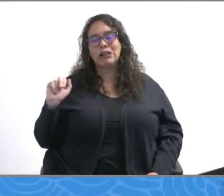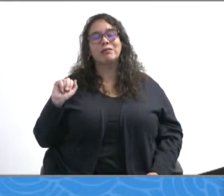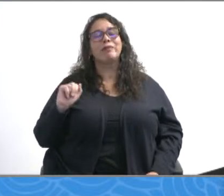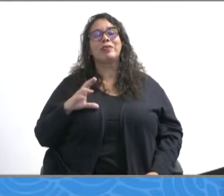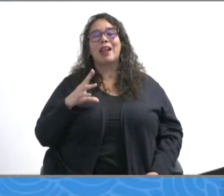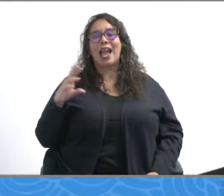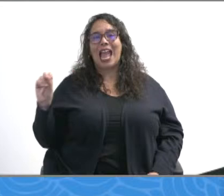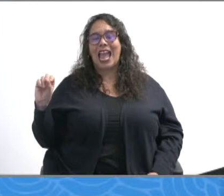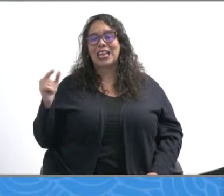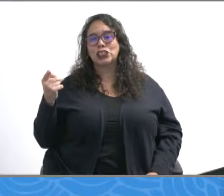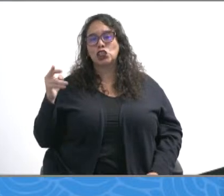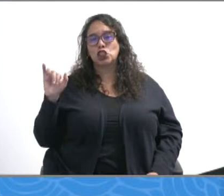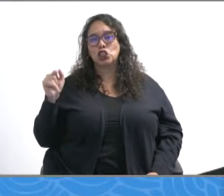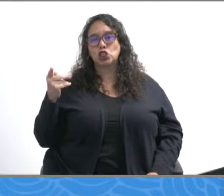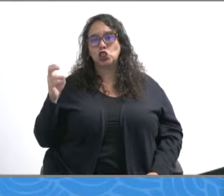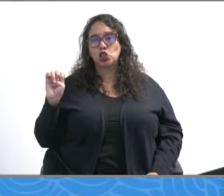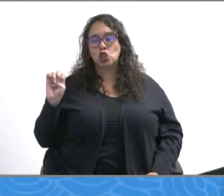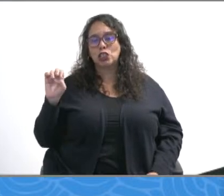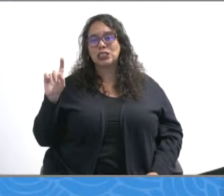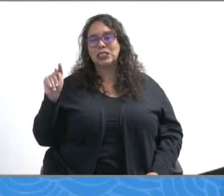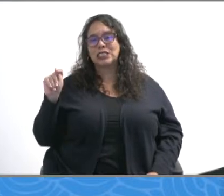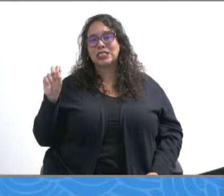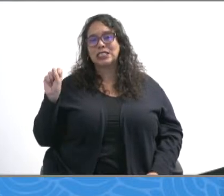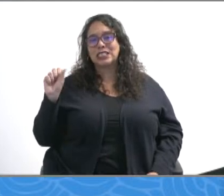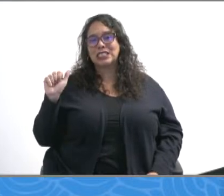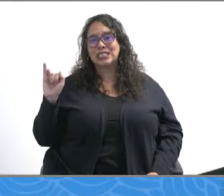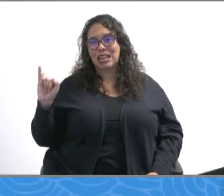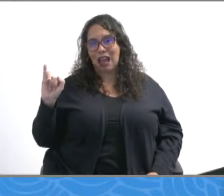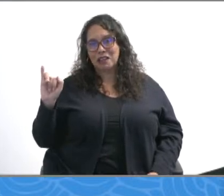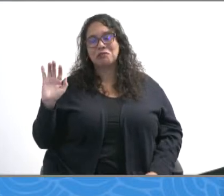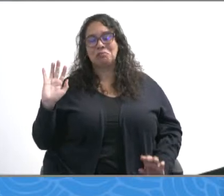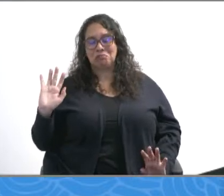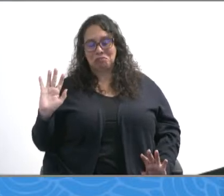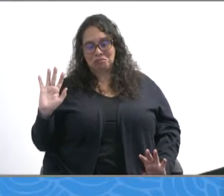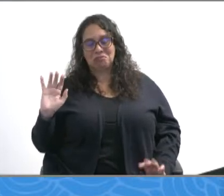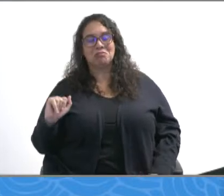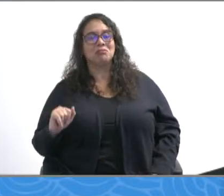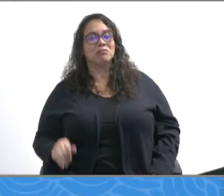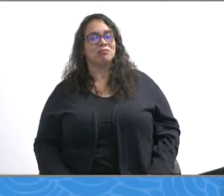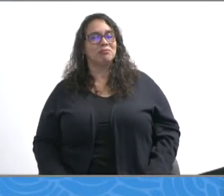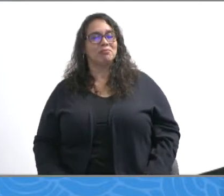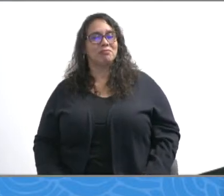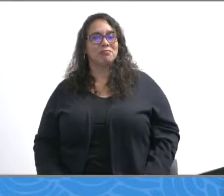And George Tsai, who's the assistant director for Federal & State Programs.